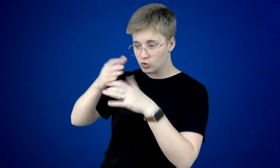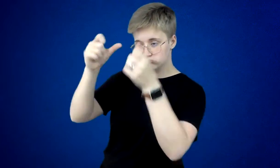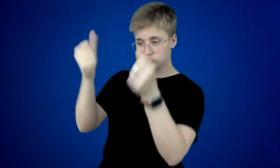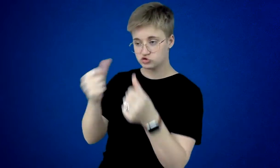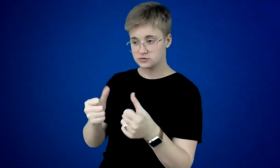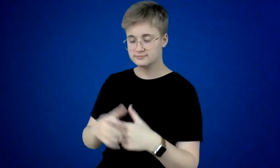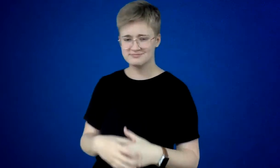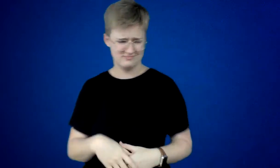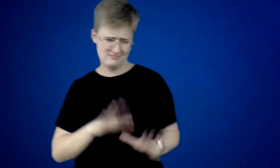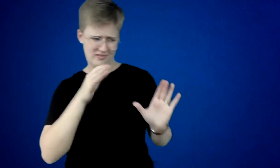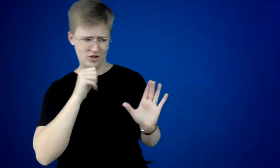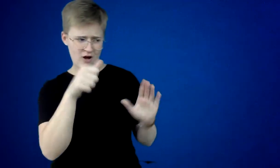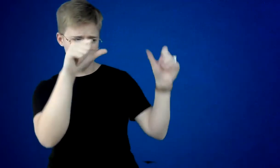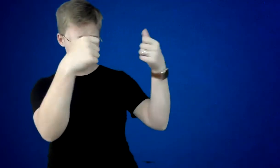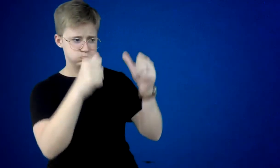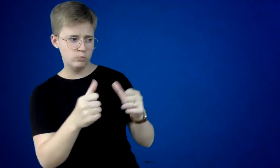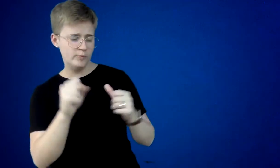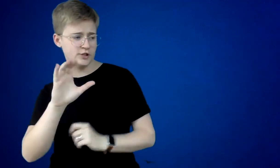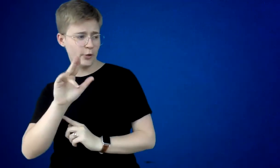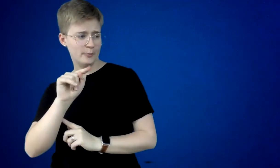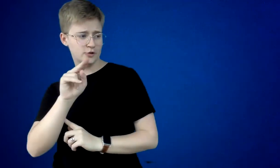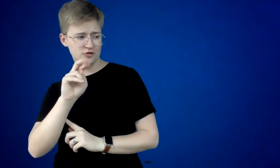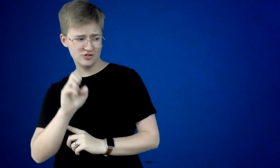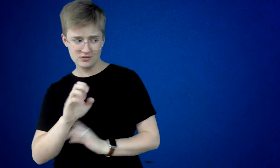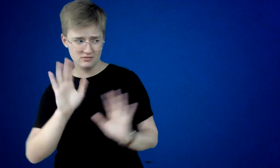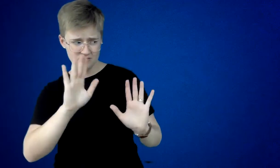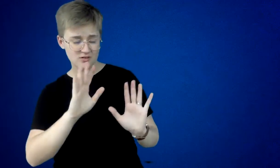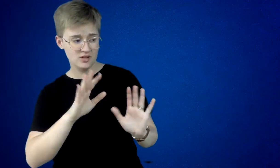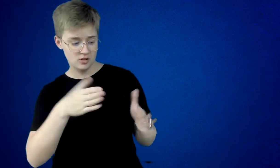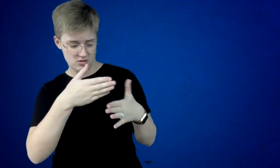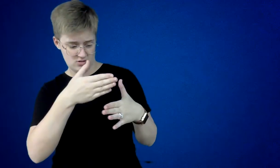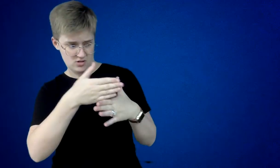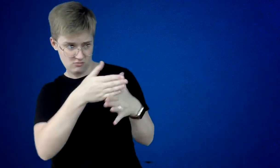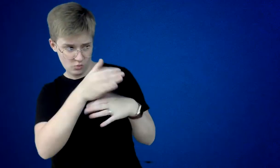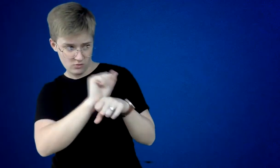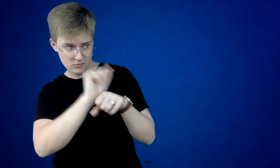“They ain’t sculptures,” Rob protested. “They’re just whittling. That’s all. And